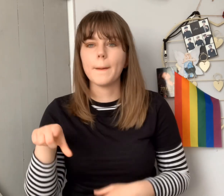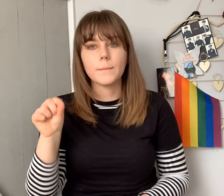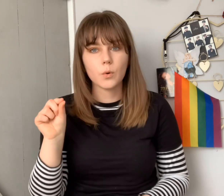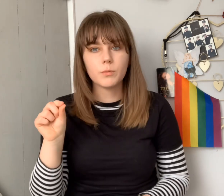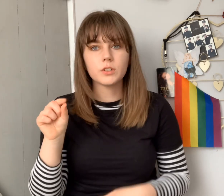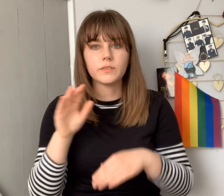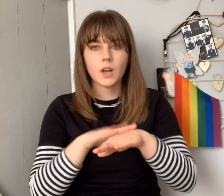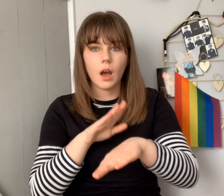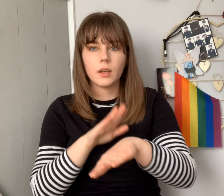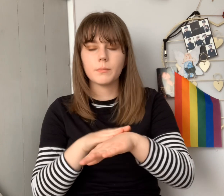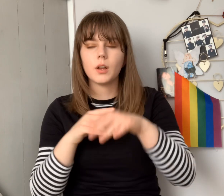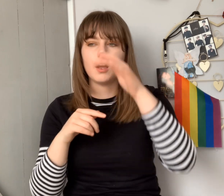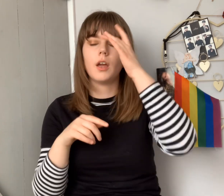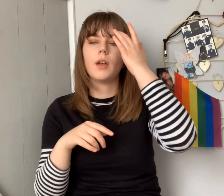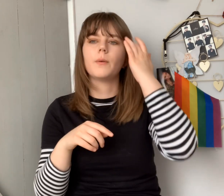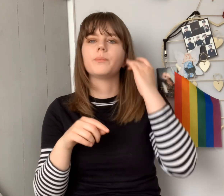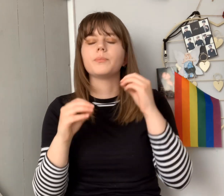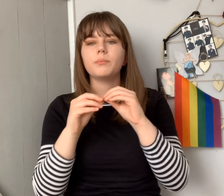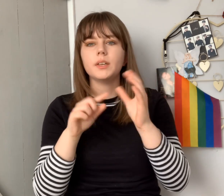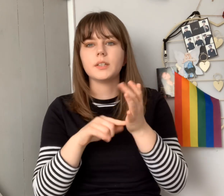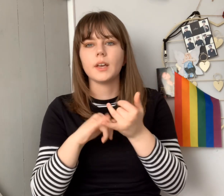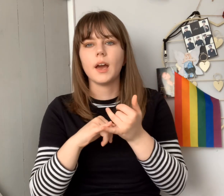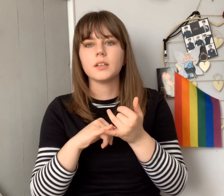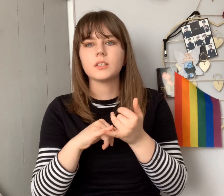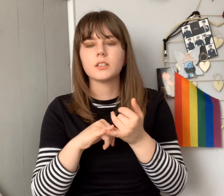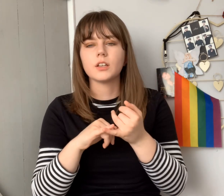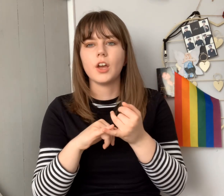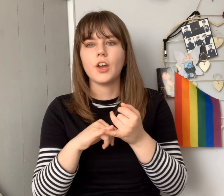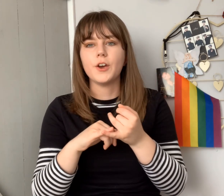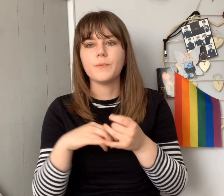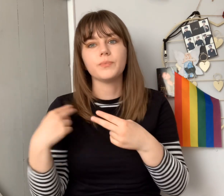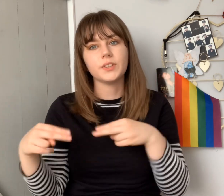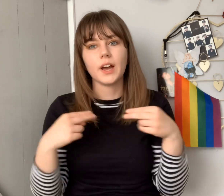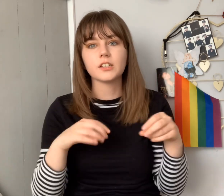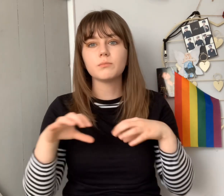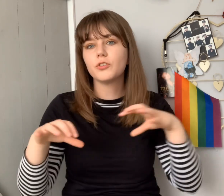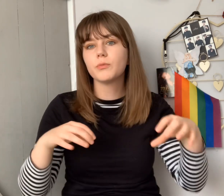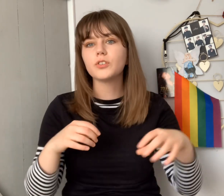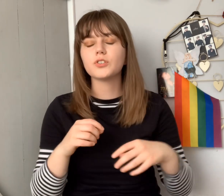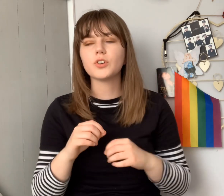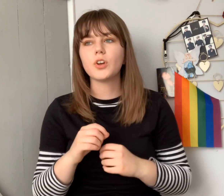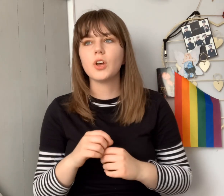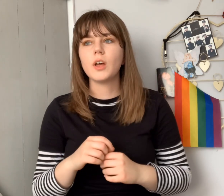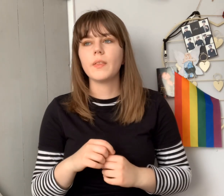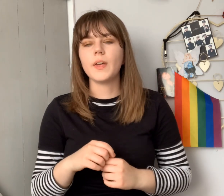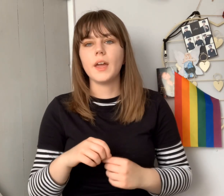At that moment in time, BTS dance movement